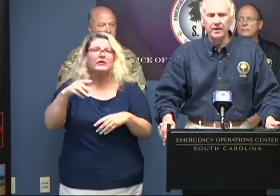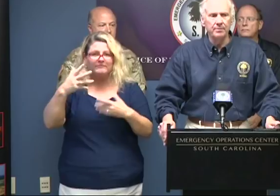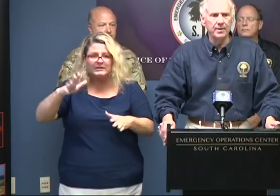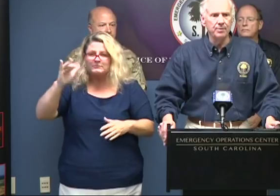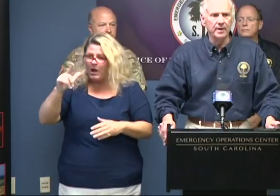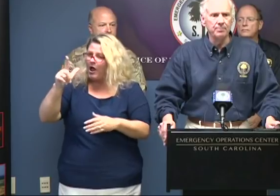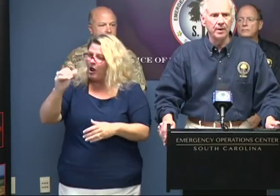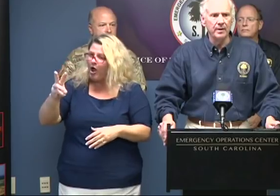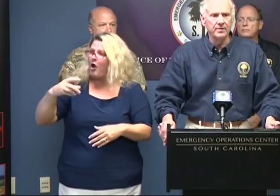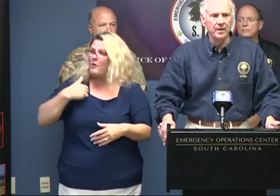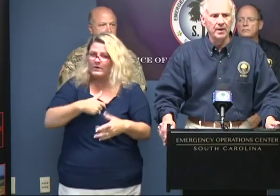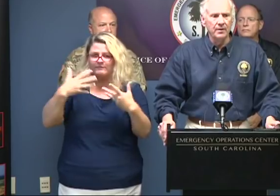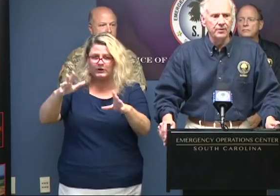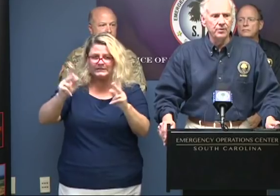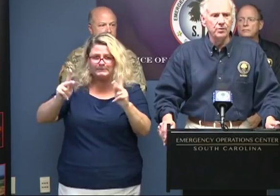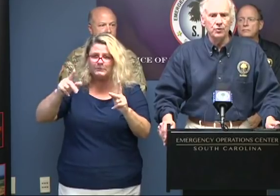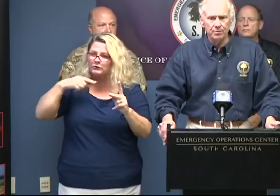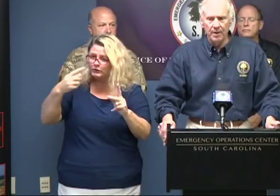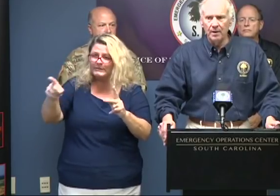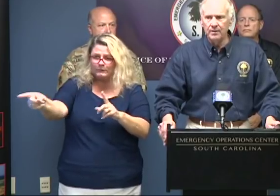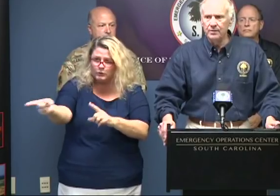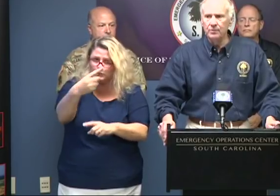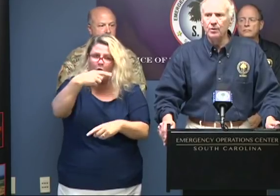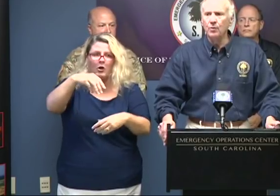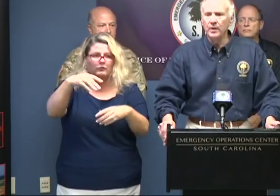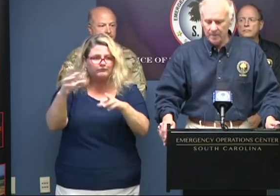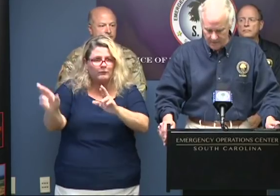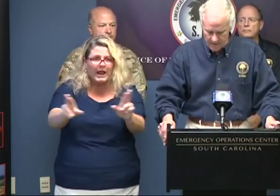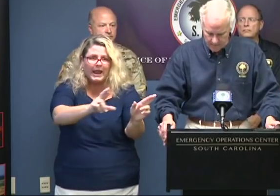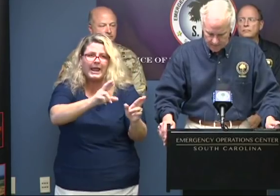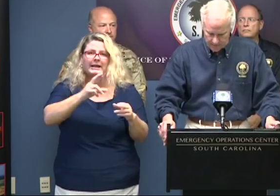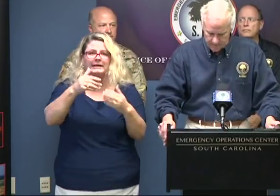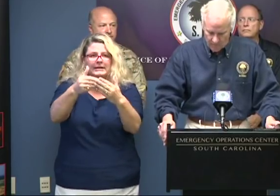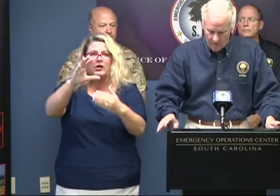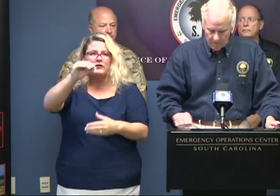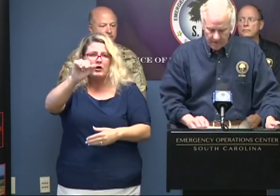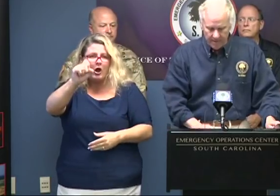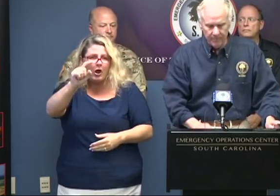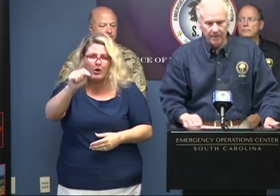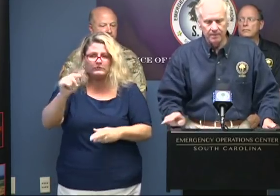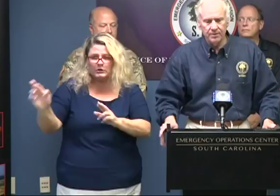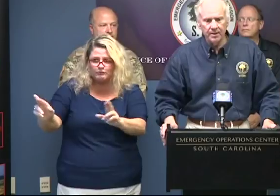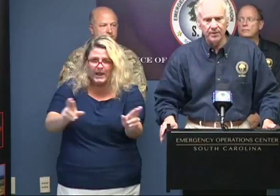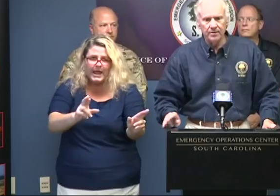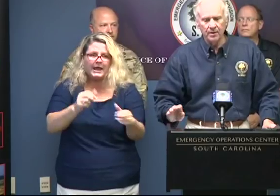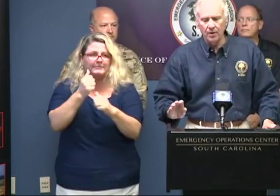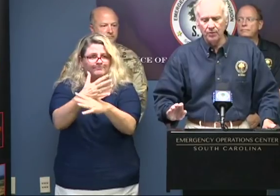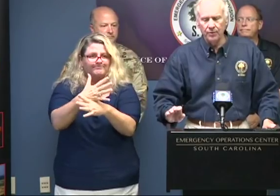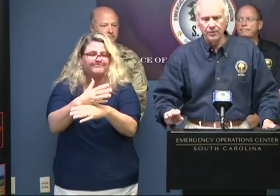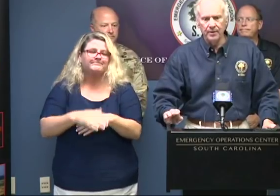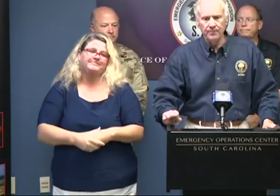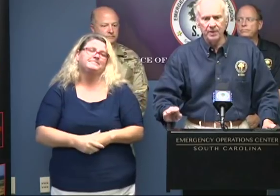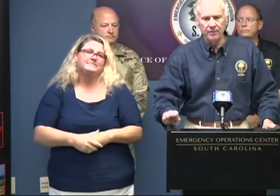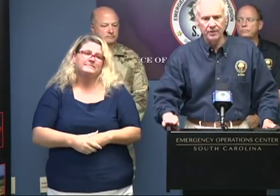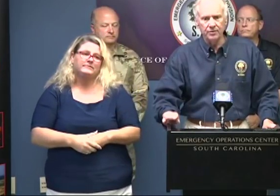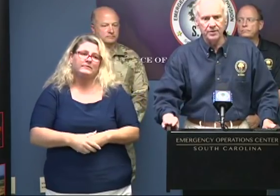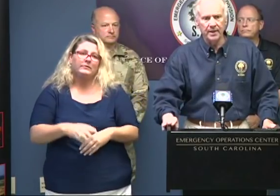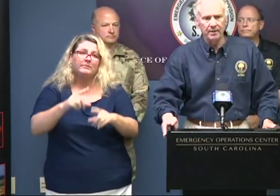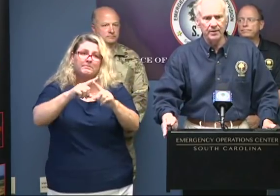getting people in place to respond to whatever happens. But I say this: although the official side